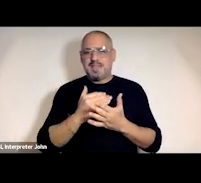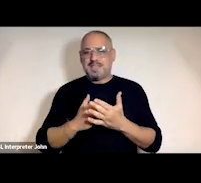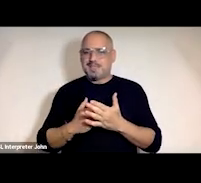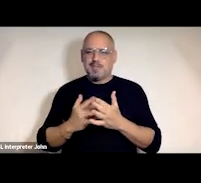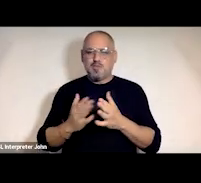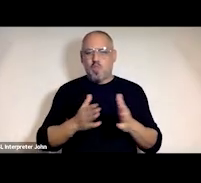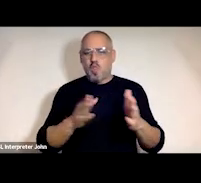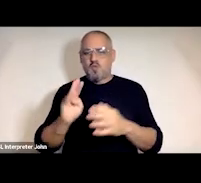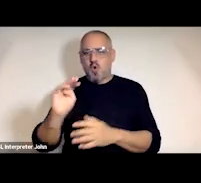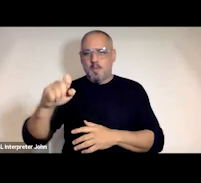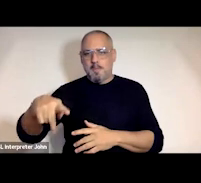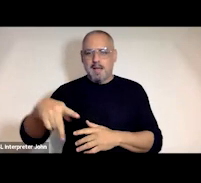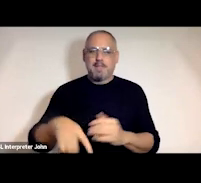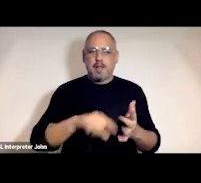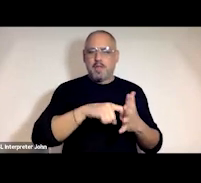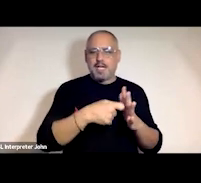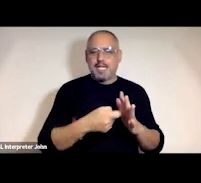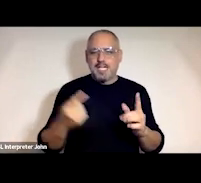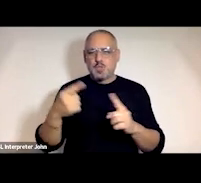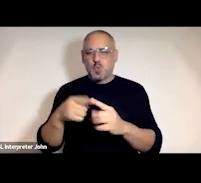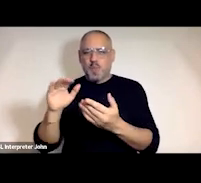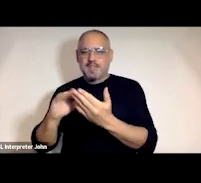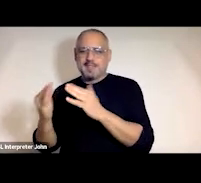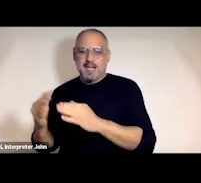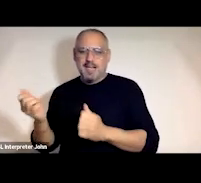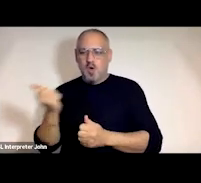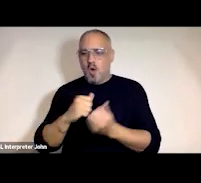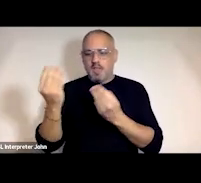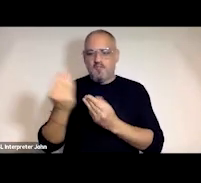It's the key to the city. It's all the information that you need